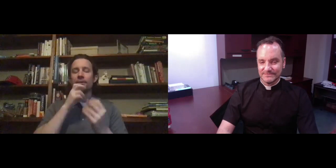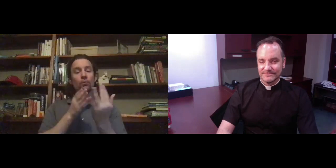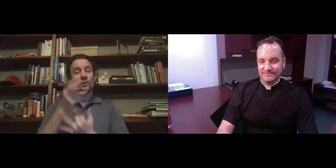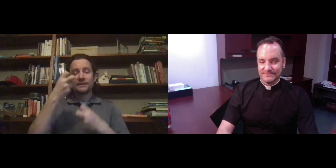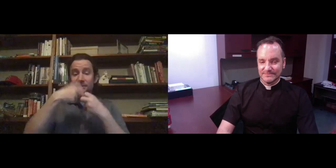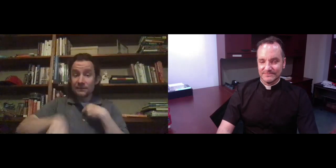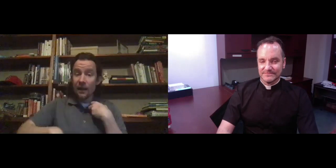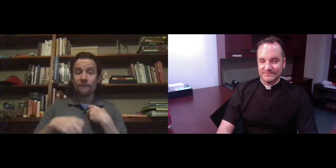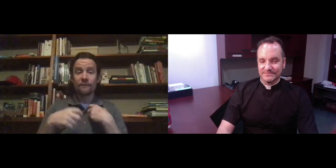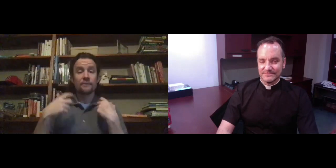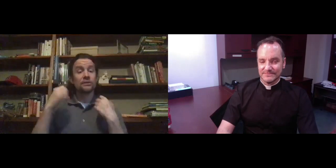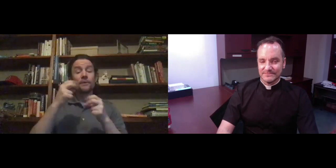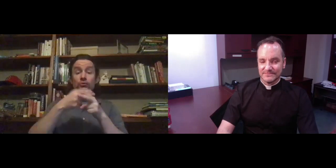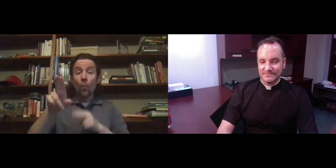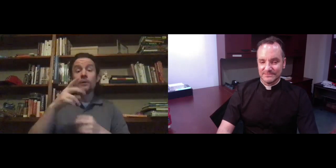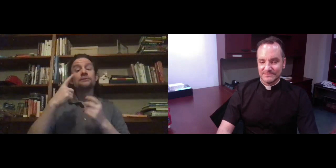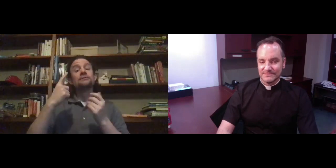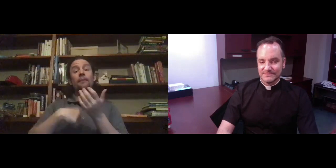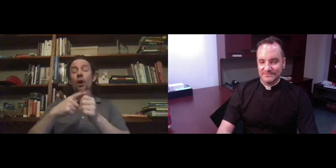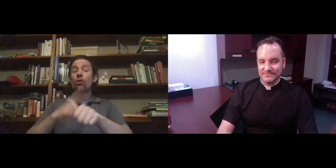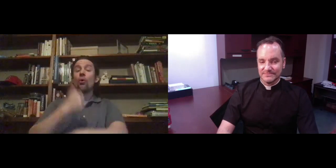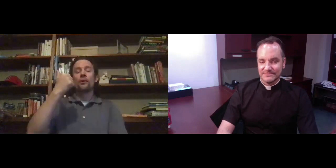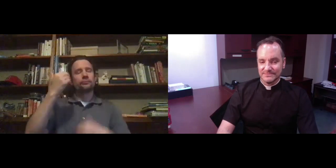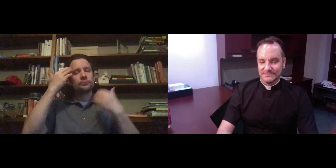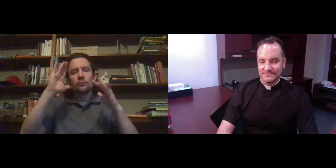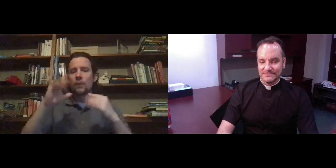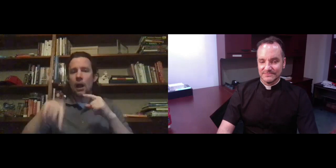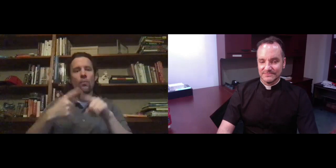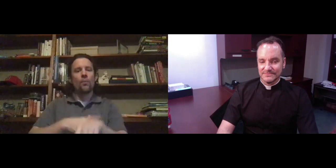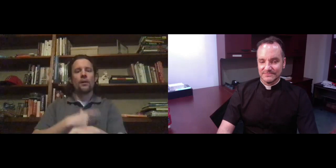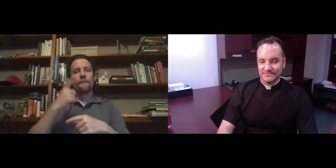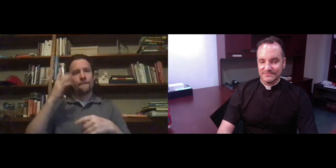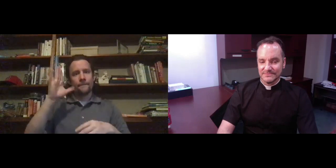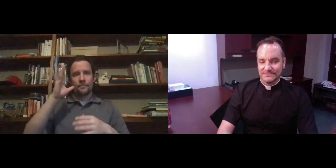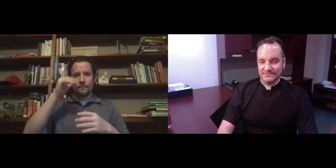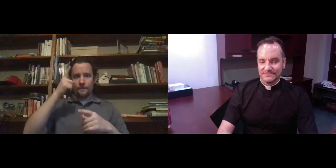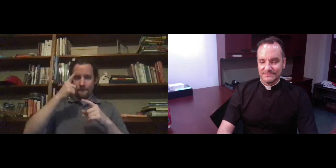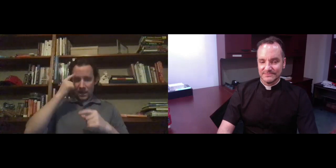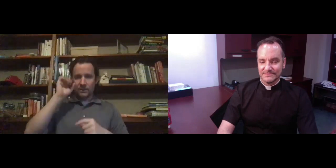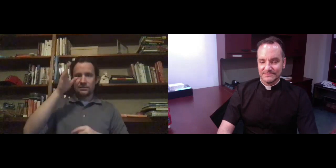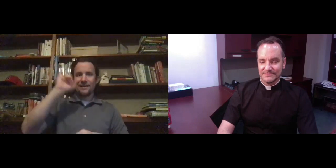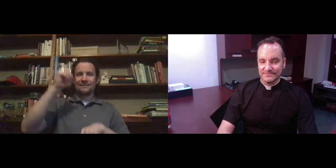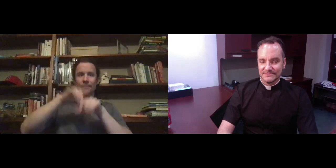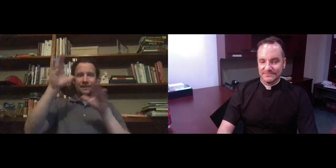share, and tell people who are struggling - who do find it tough - have hope. Keep going. We don't know what's going to happen,